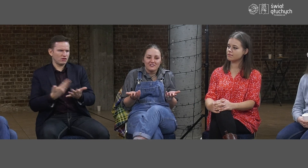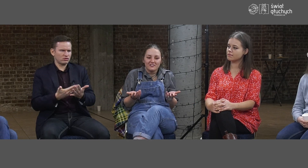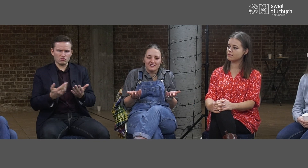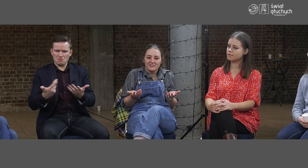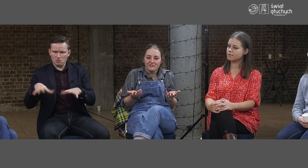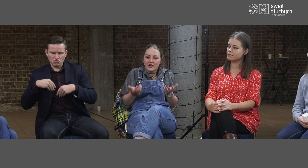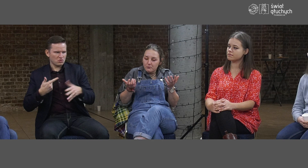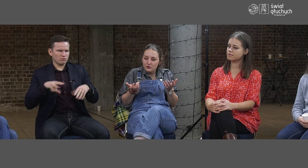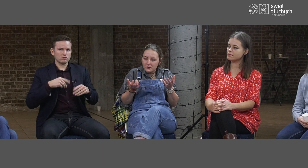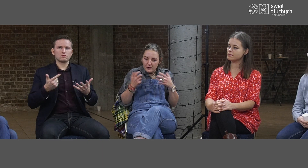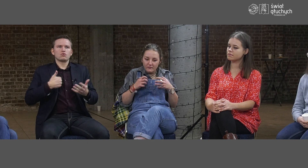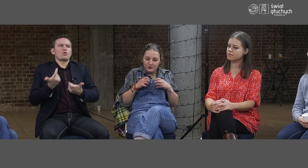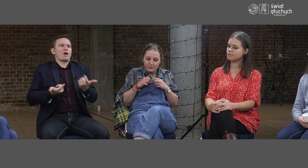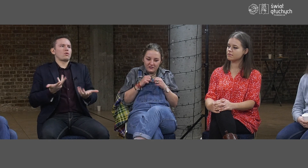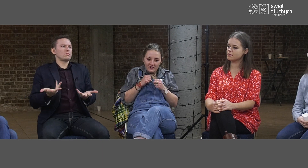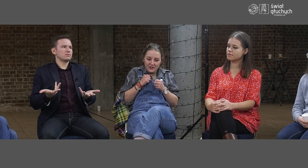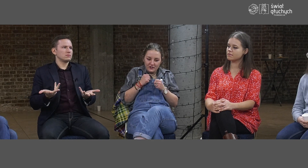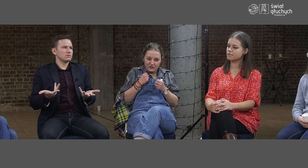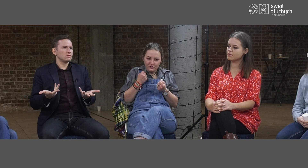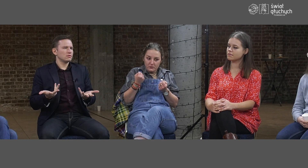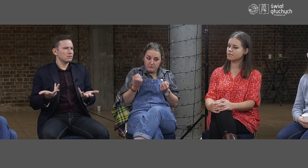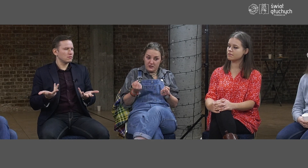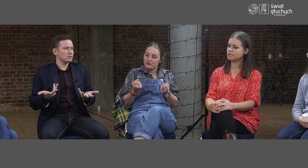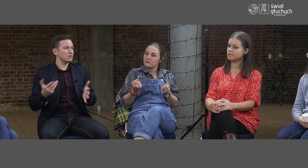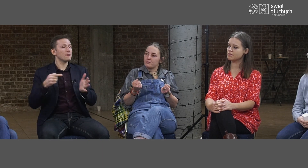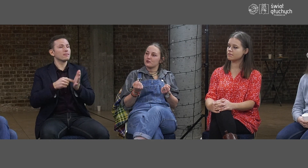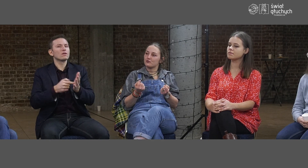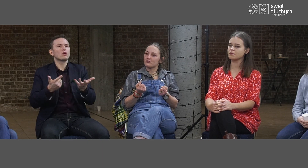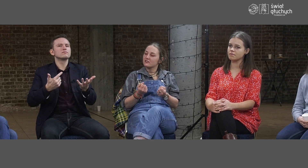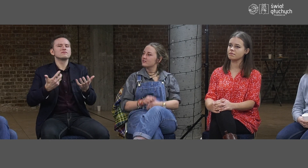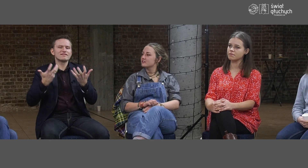How can I find a way to just belong somewhere?